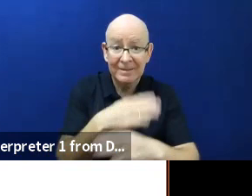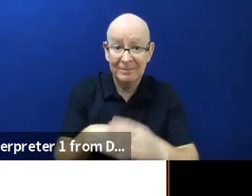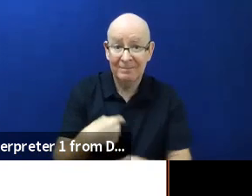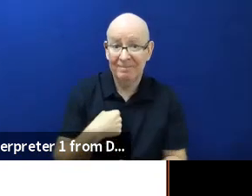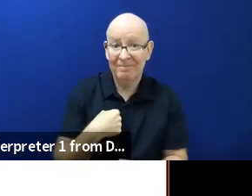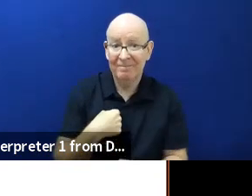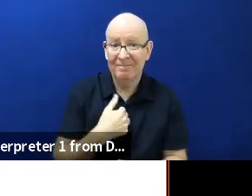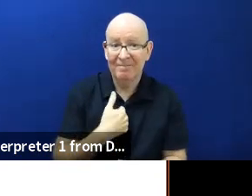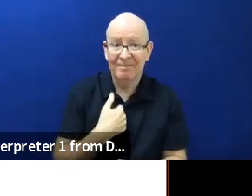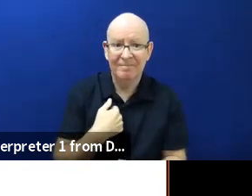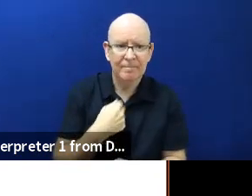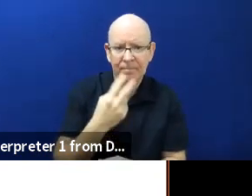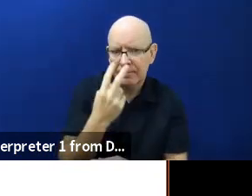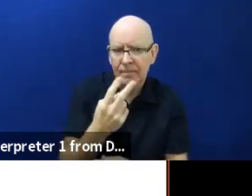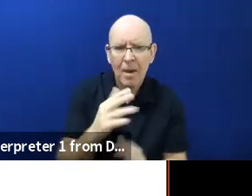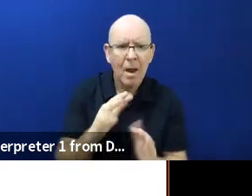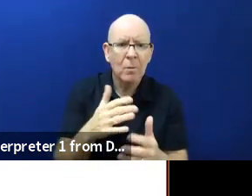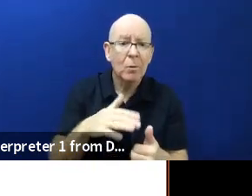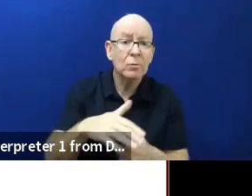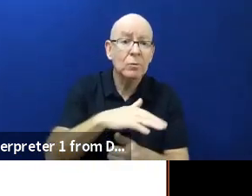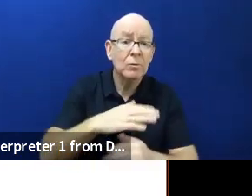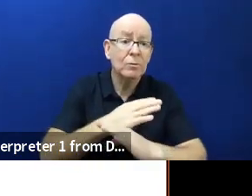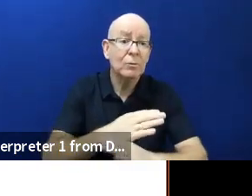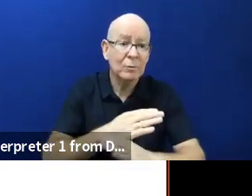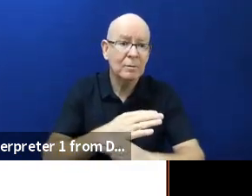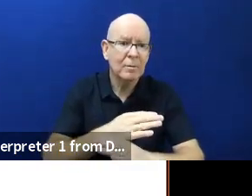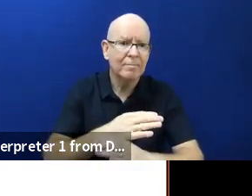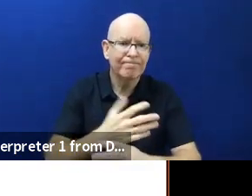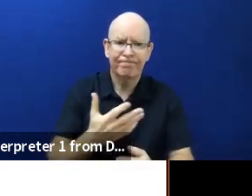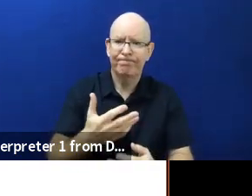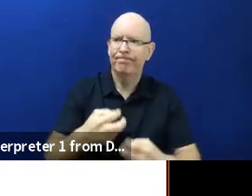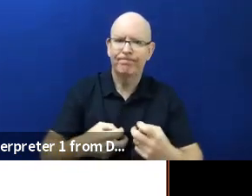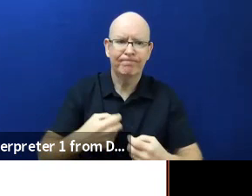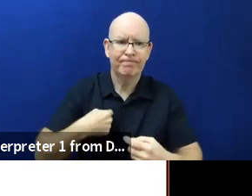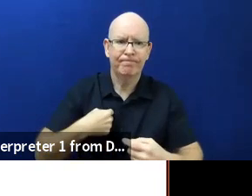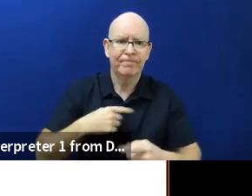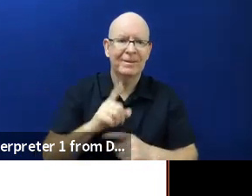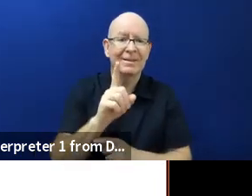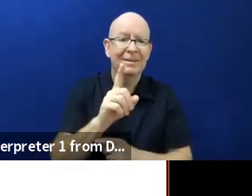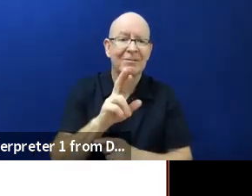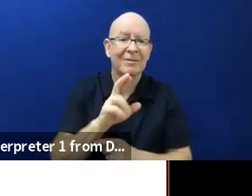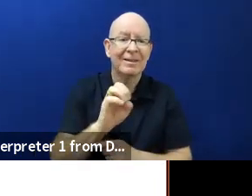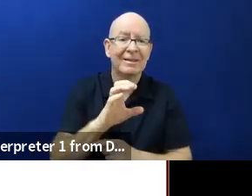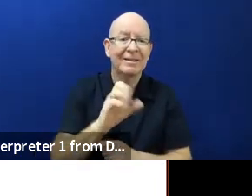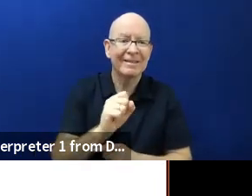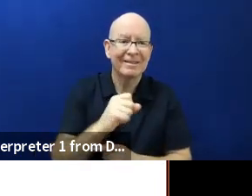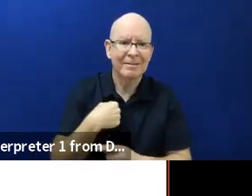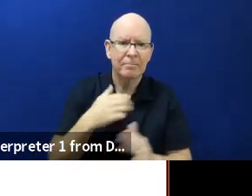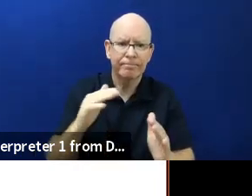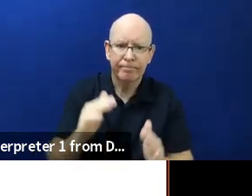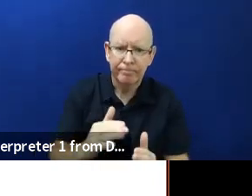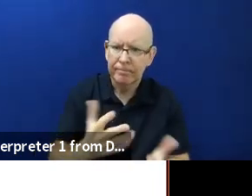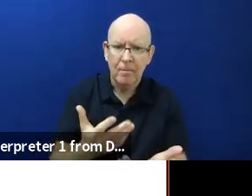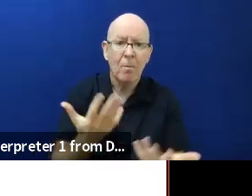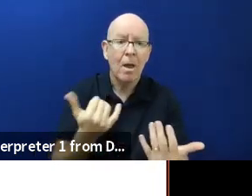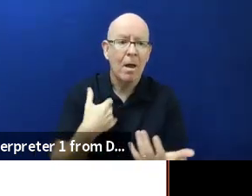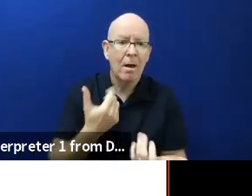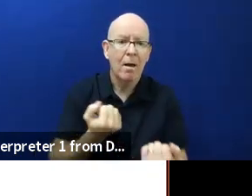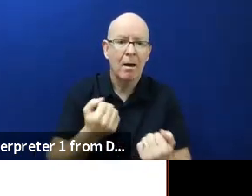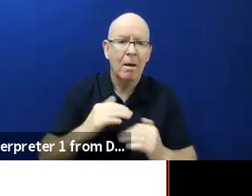130% of the national minimum income wage and as years go by and with our never-ending advocacy,